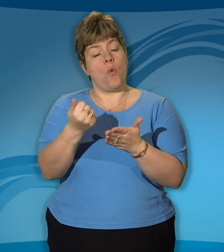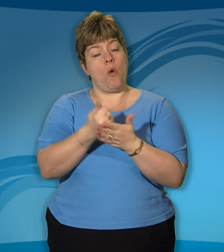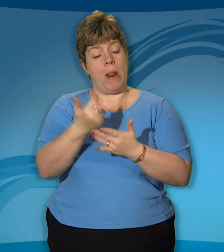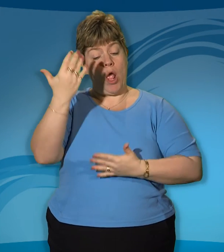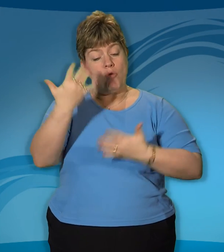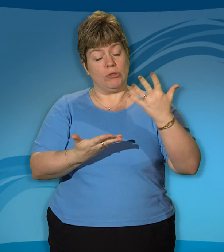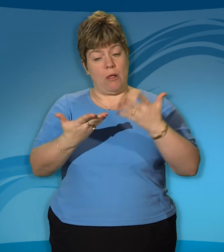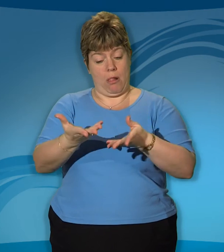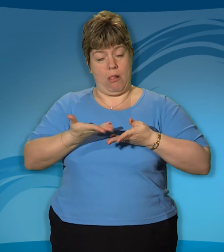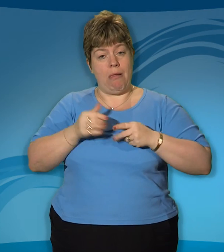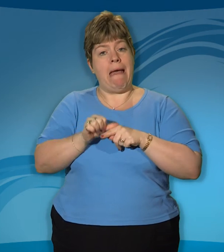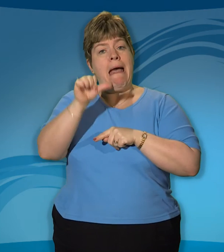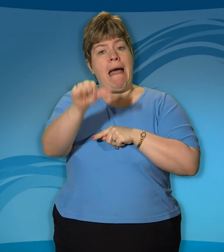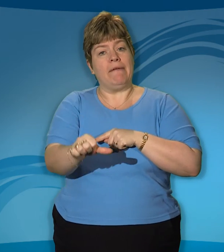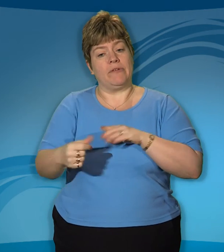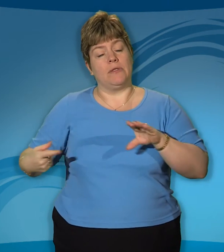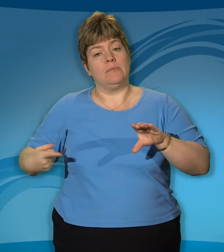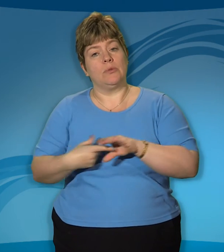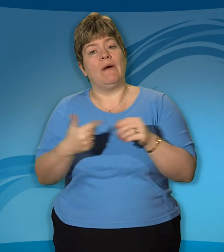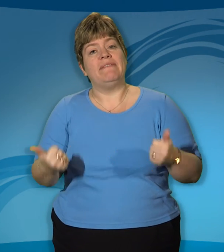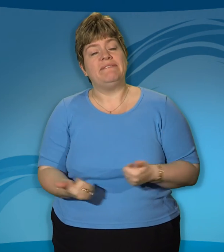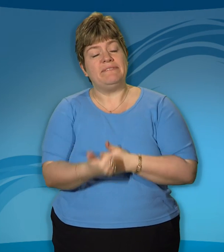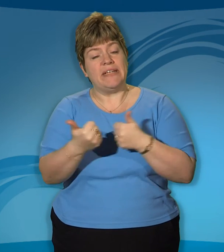We will usually give you the results after the procedure.